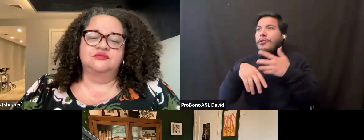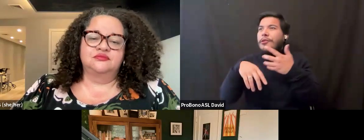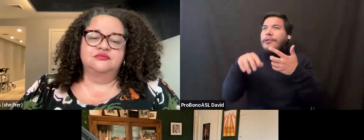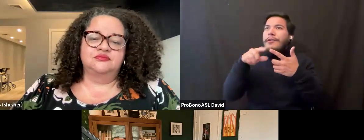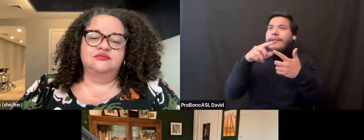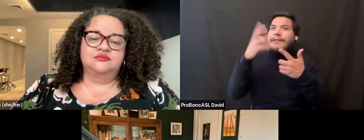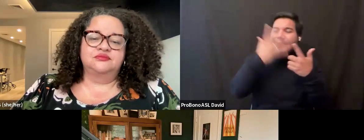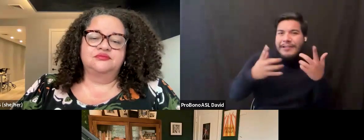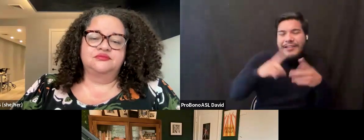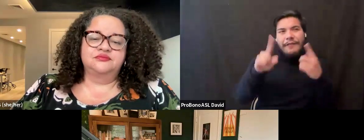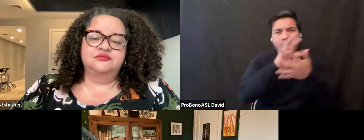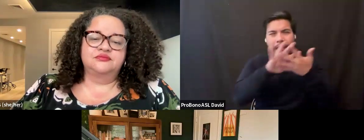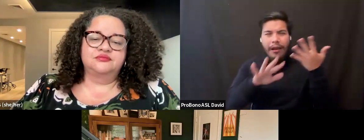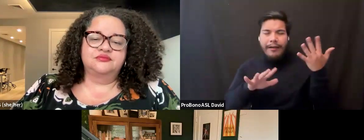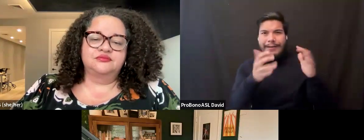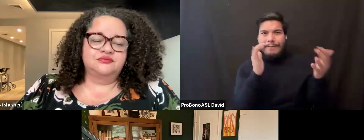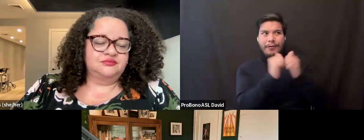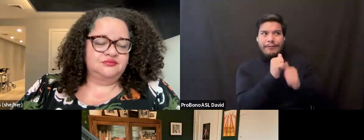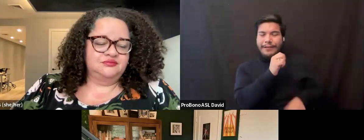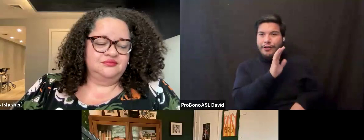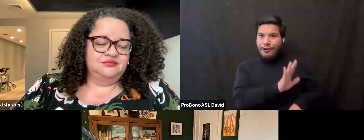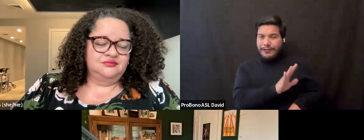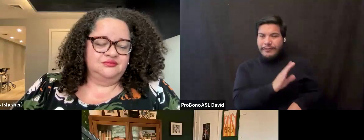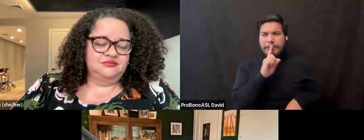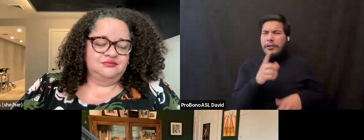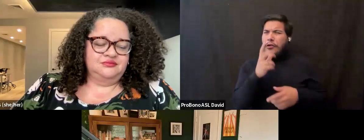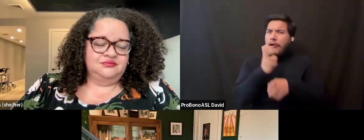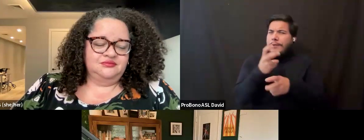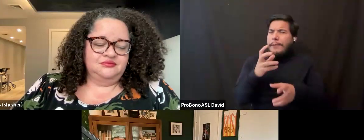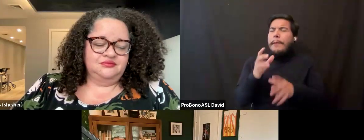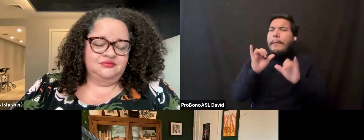might be having. Right? It's hard to take that on board and especially hard when you realize you